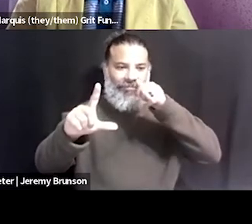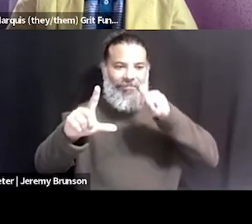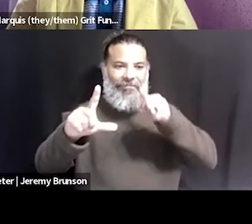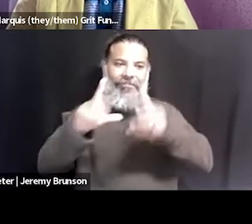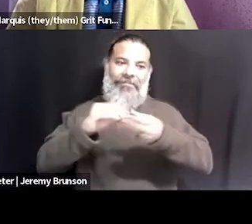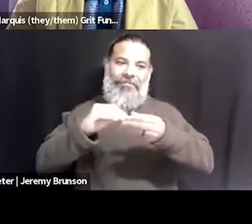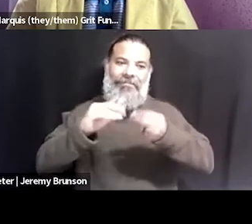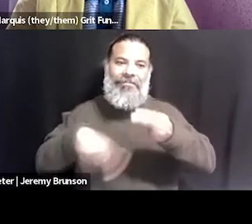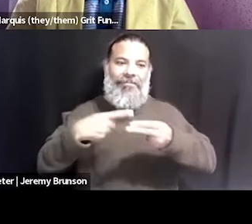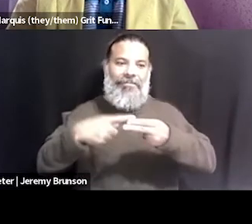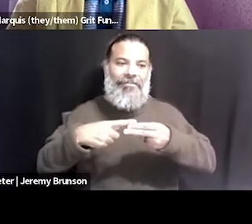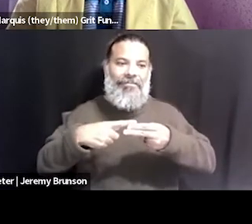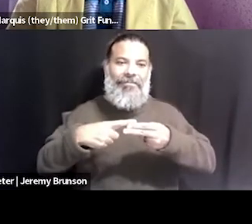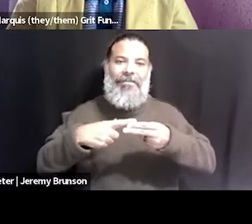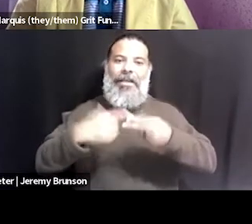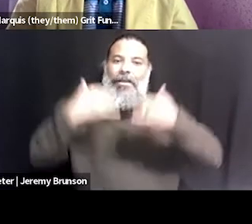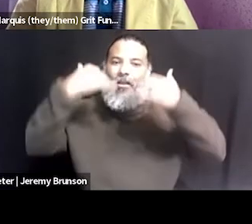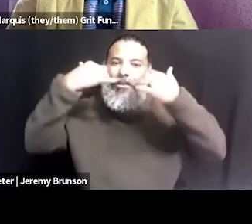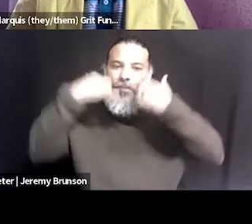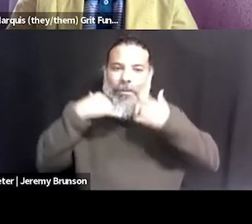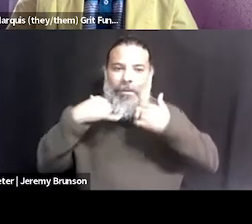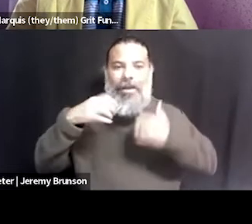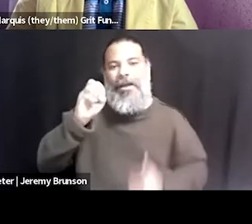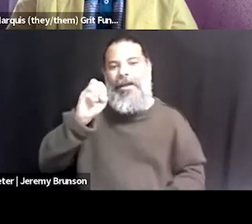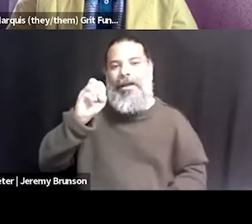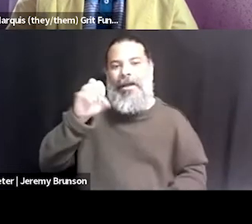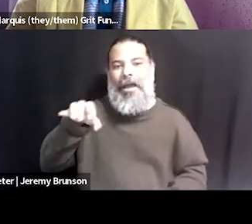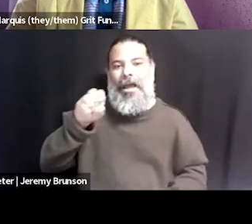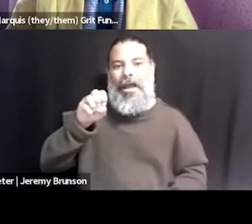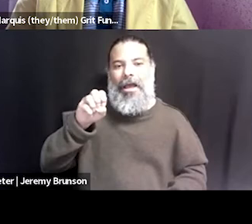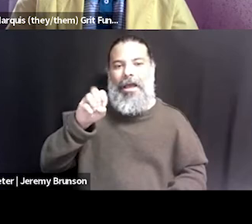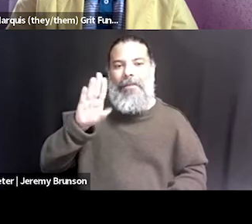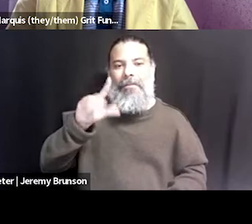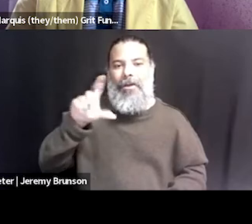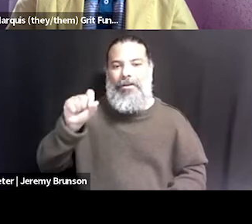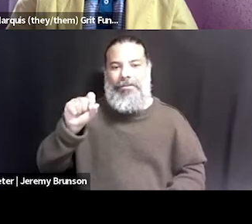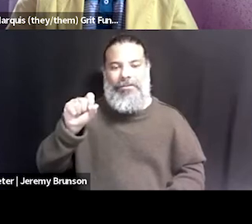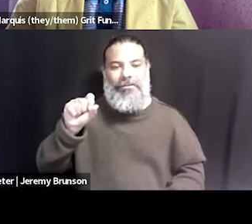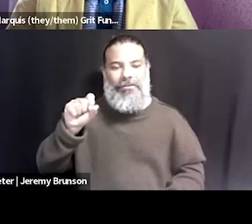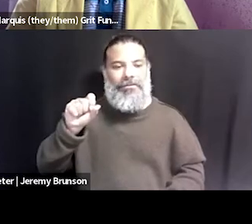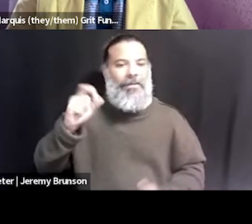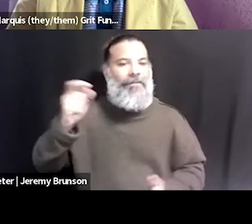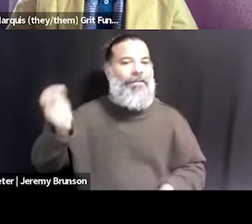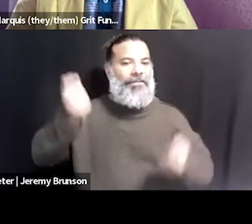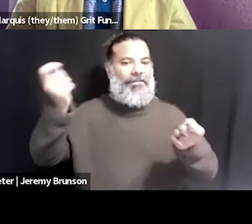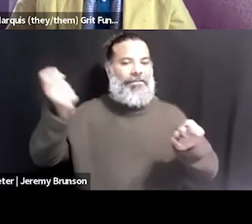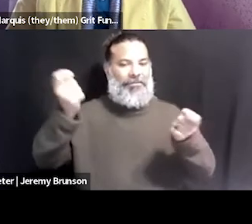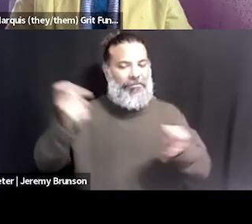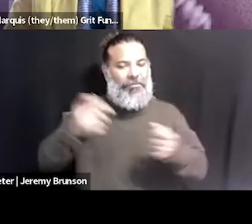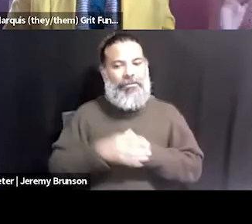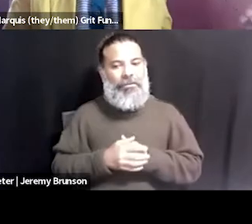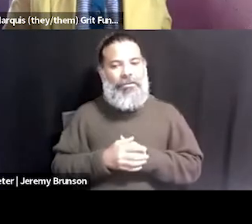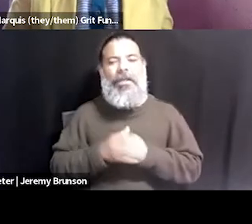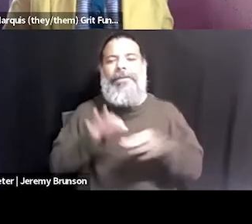the Sweaty Eyeballs Animation Festival and I'll give a behind the scenes of the budget